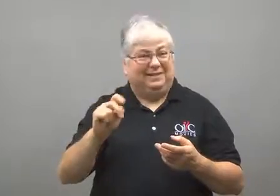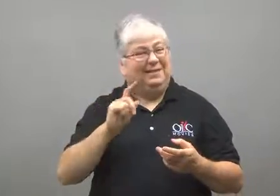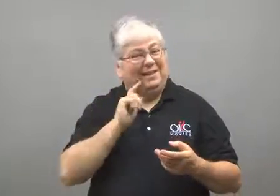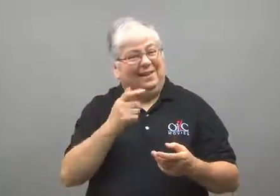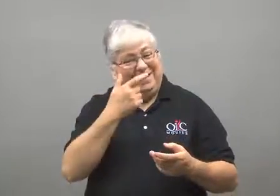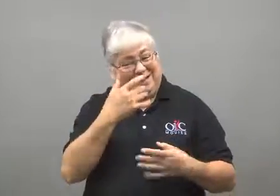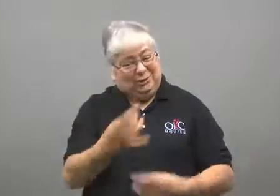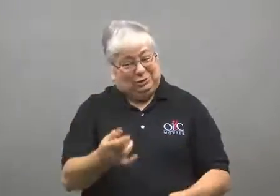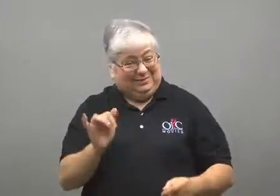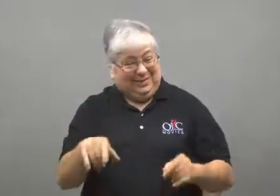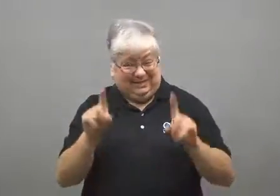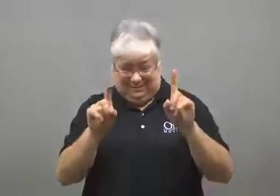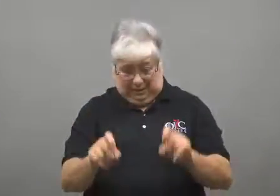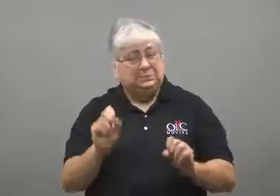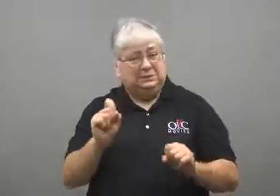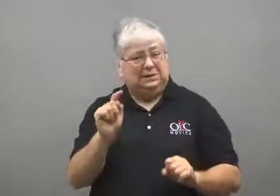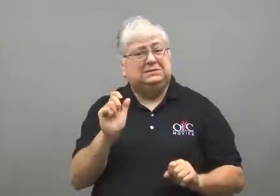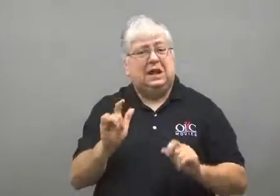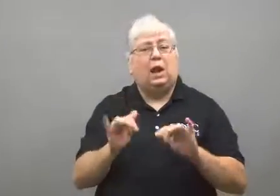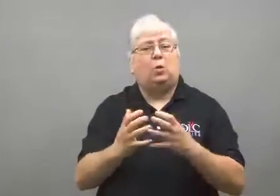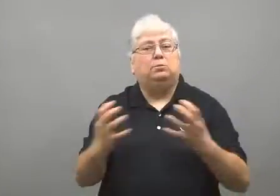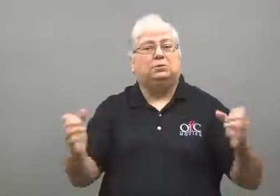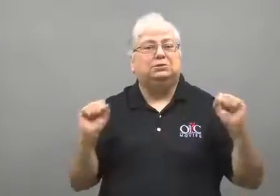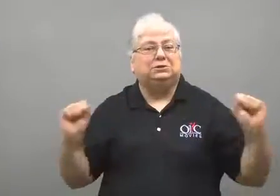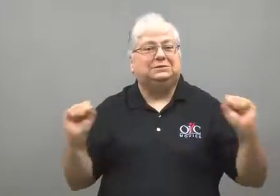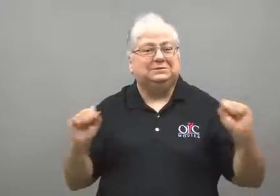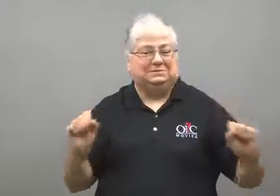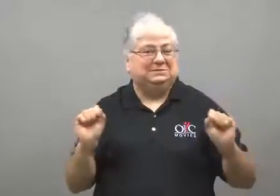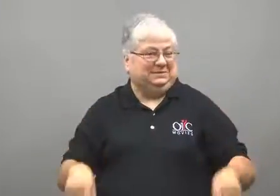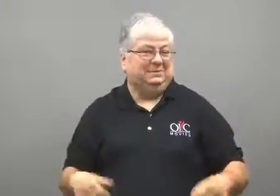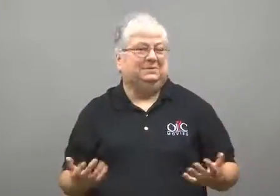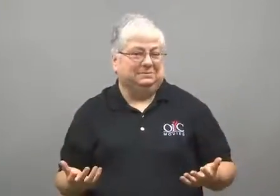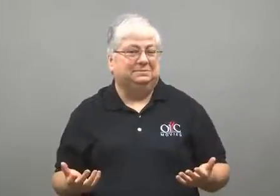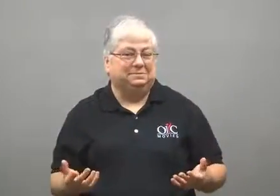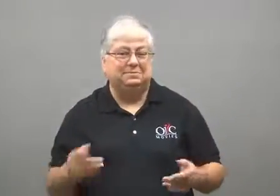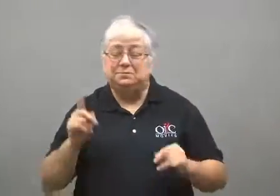Interestingly, the tests could determine how much a person exercised.